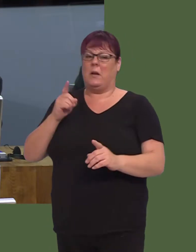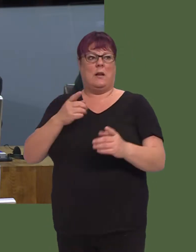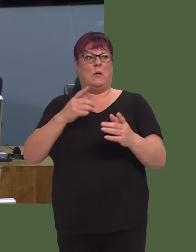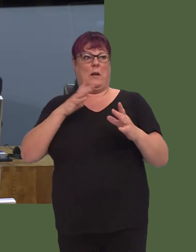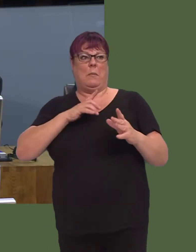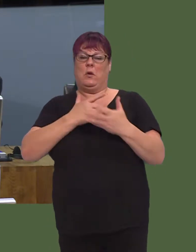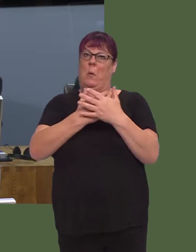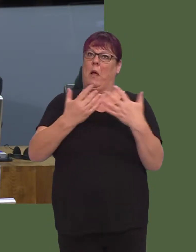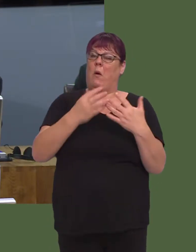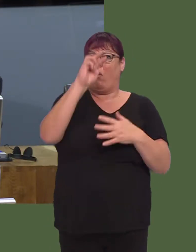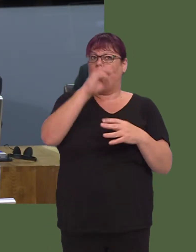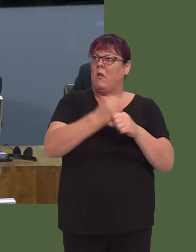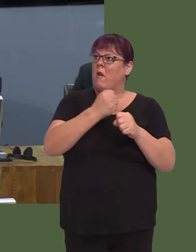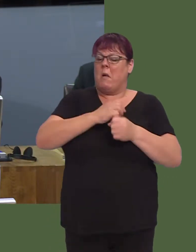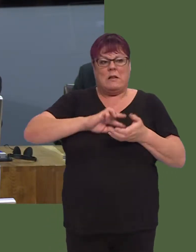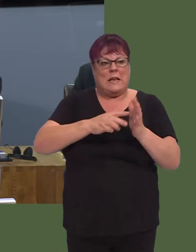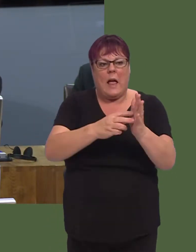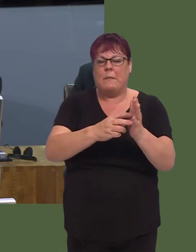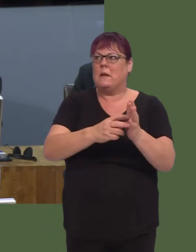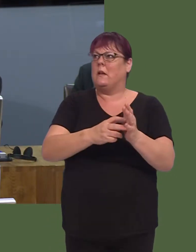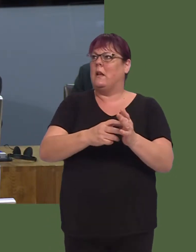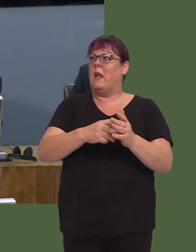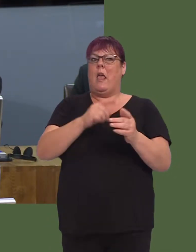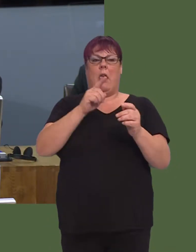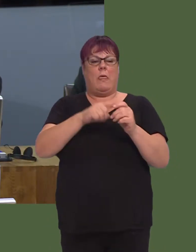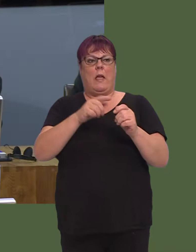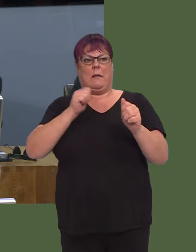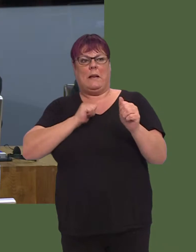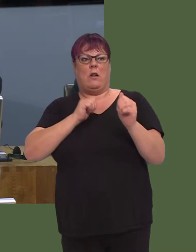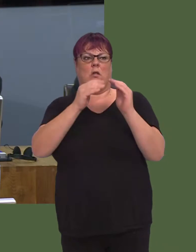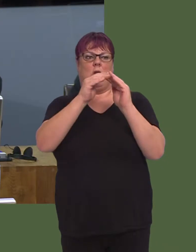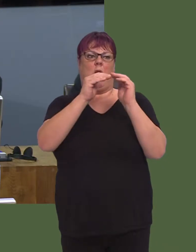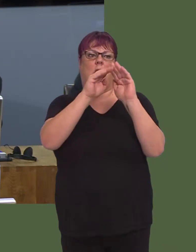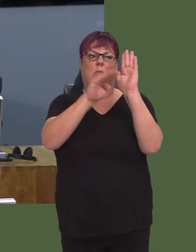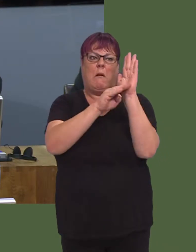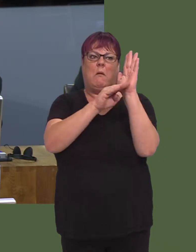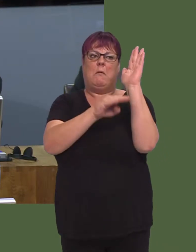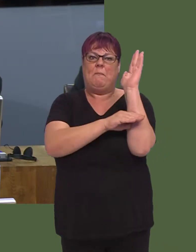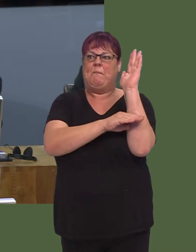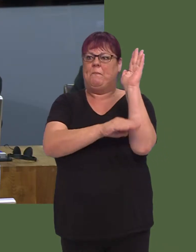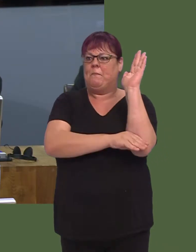come to expect from so many of the Welsh Government's schemes, the implementation of this has slipped and slipped and slipped.